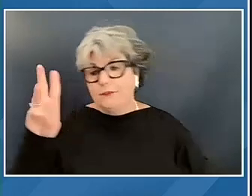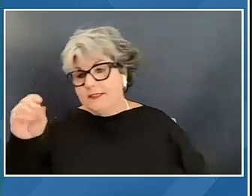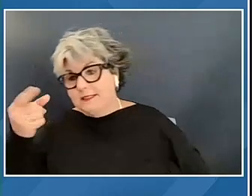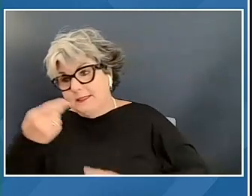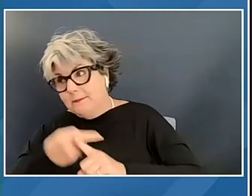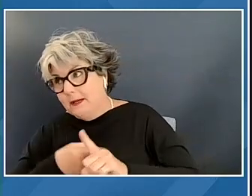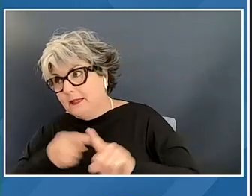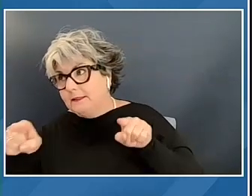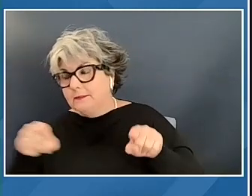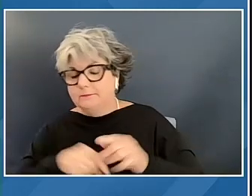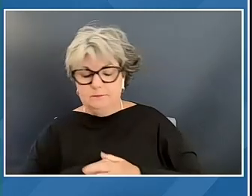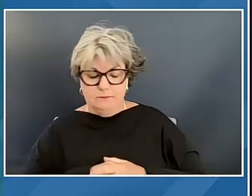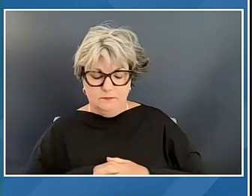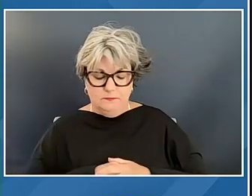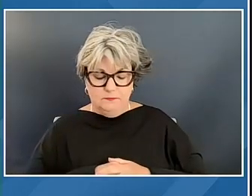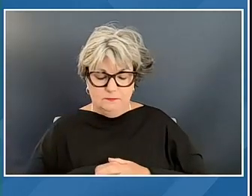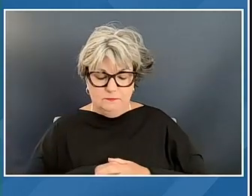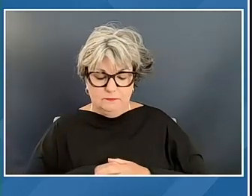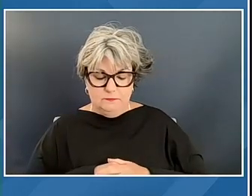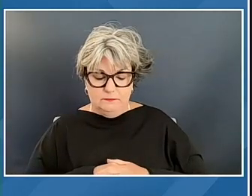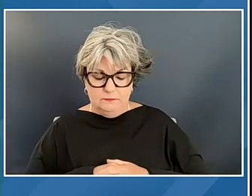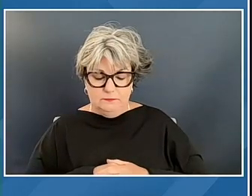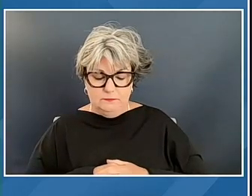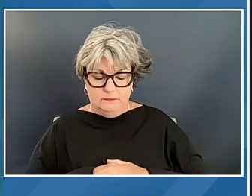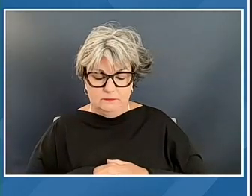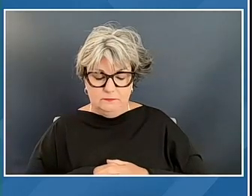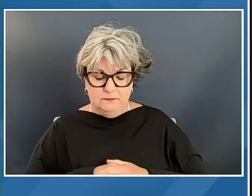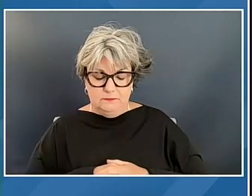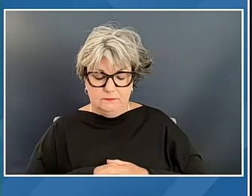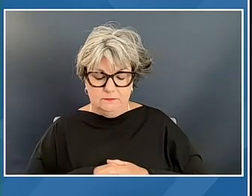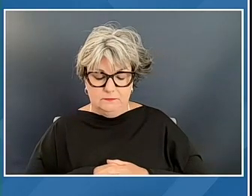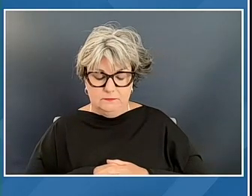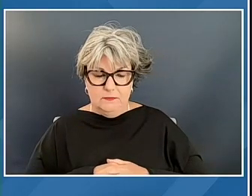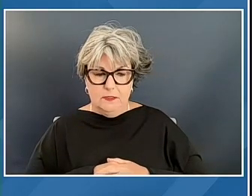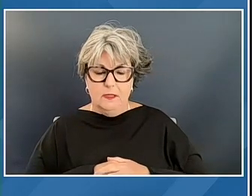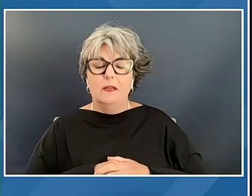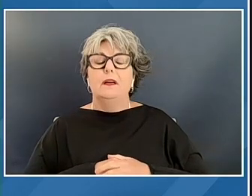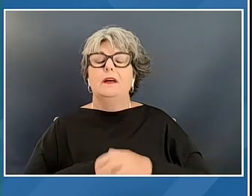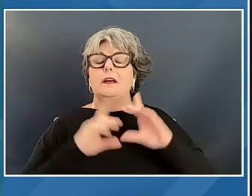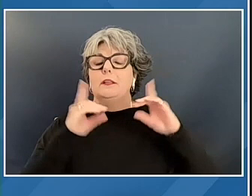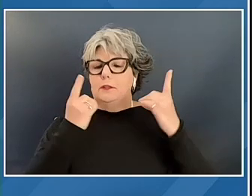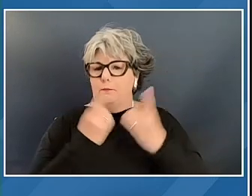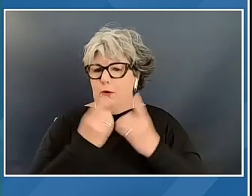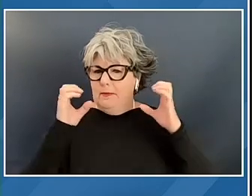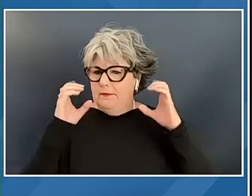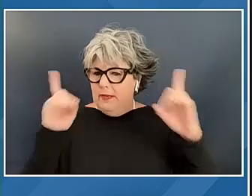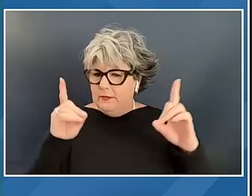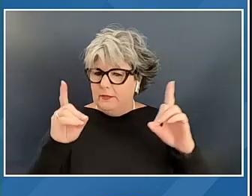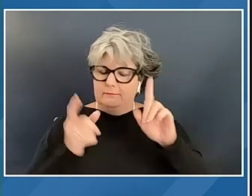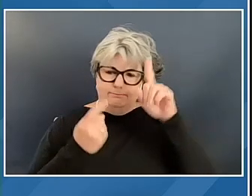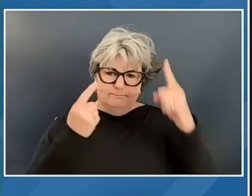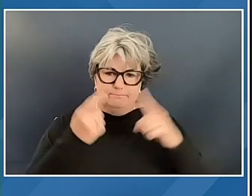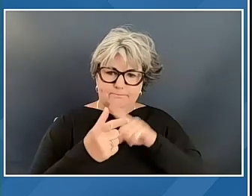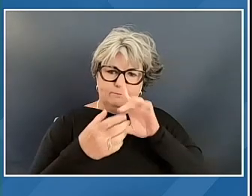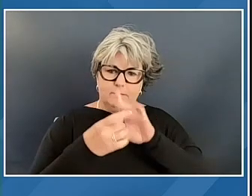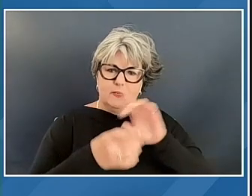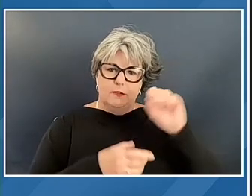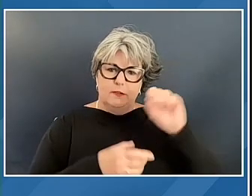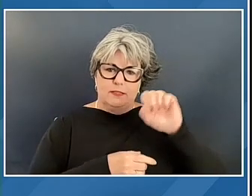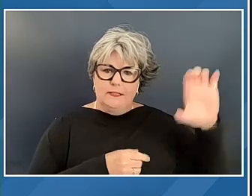As we said in the issue paper, the Department is considering adding specific regulations on the Secretary's waiver authority in particular.